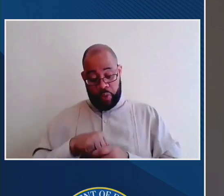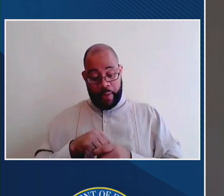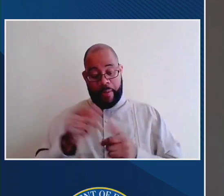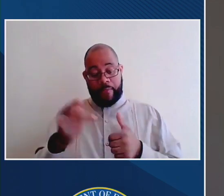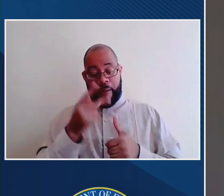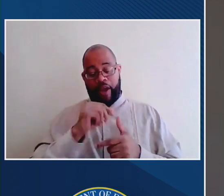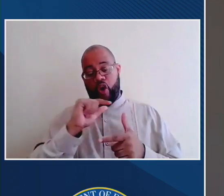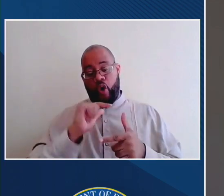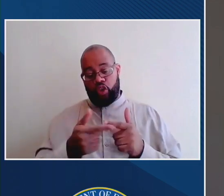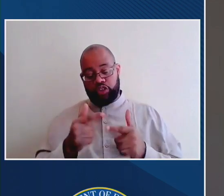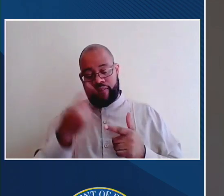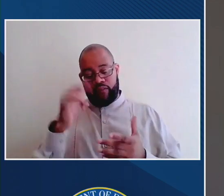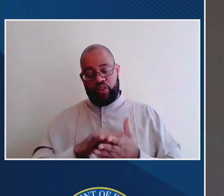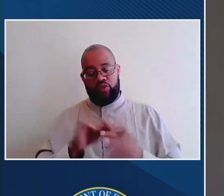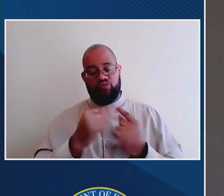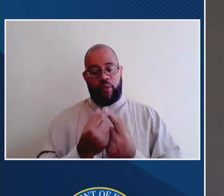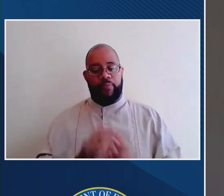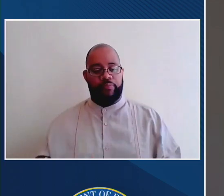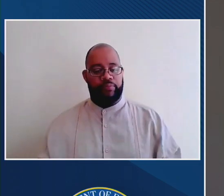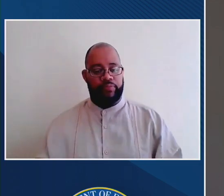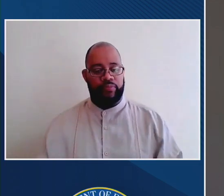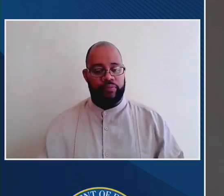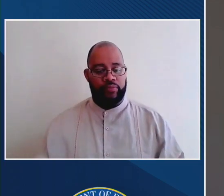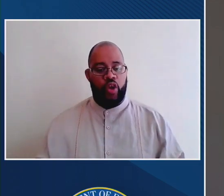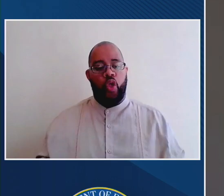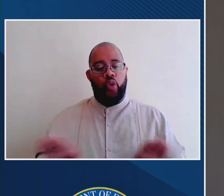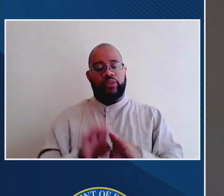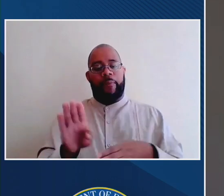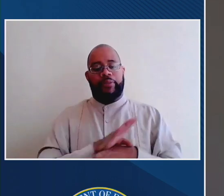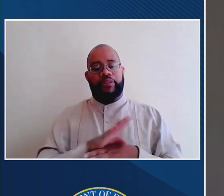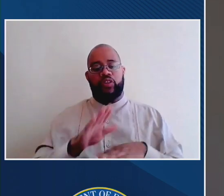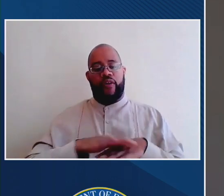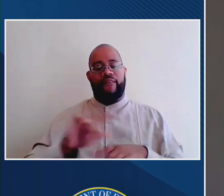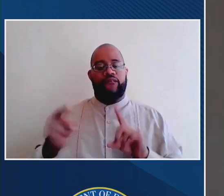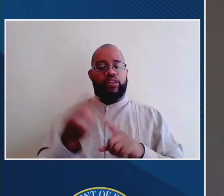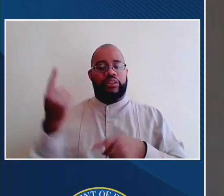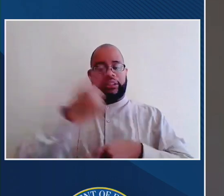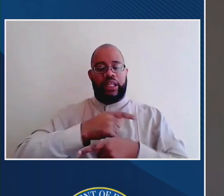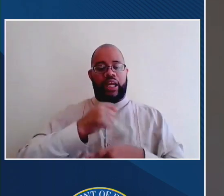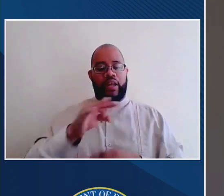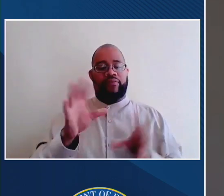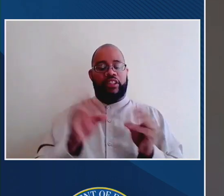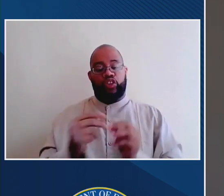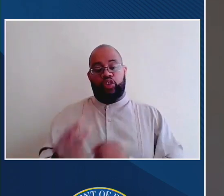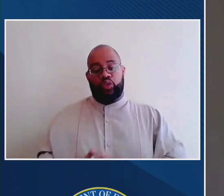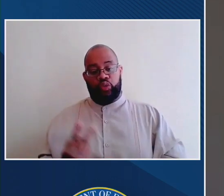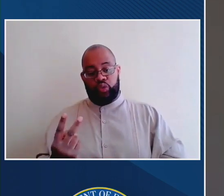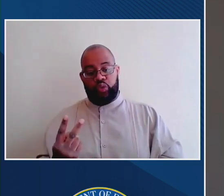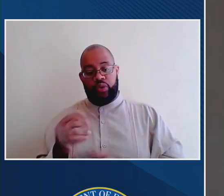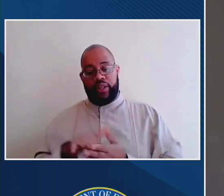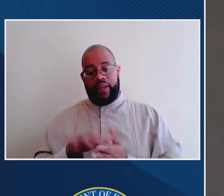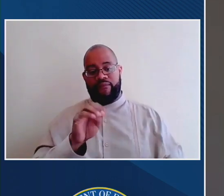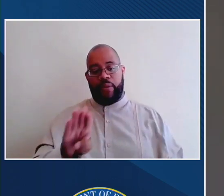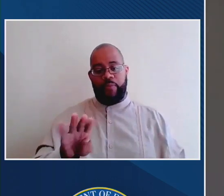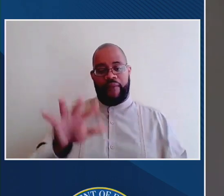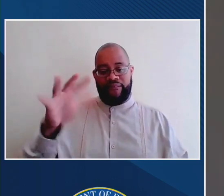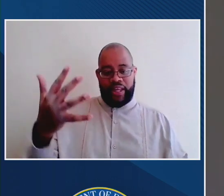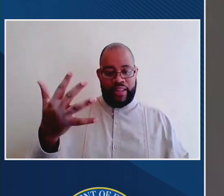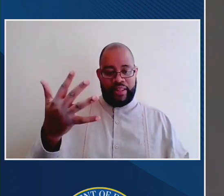for the group, is close of business on the first day of session two, which is February 5th, 2024.